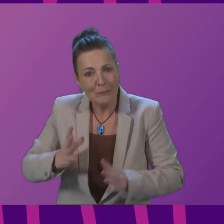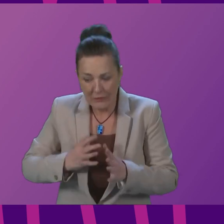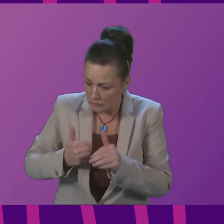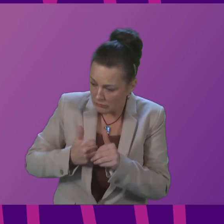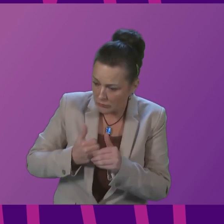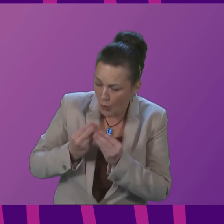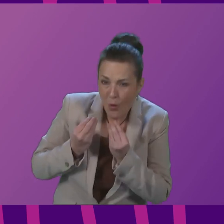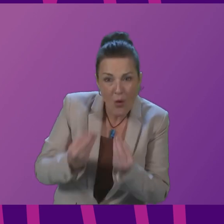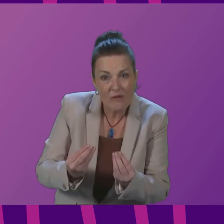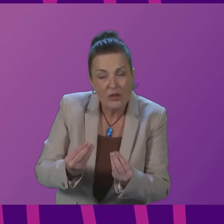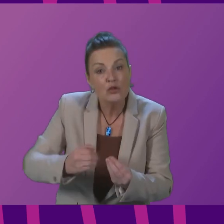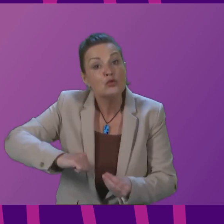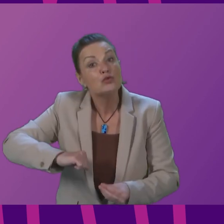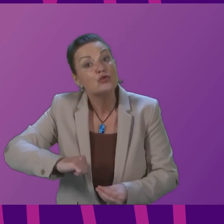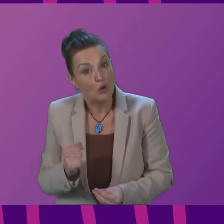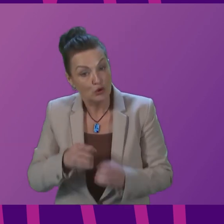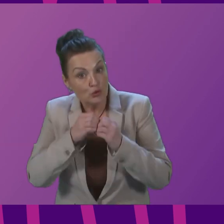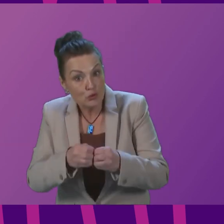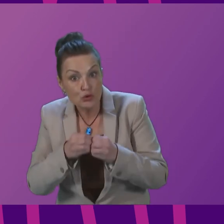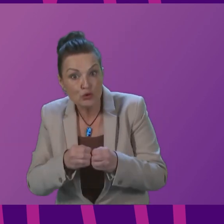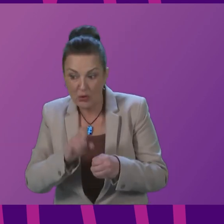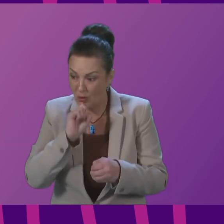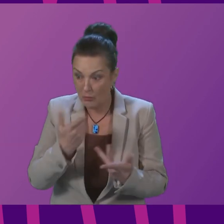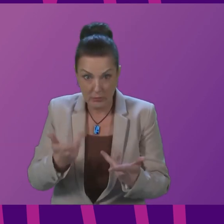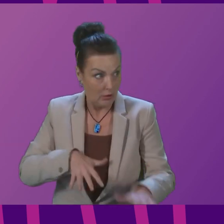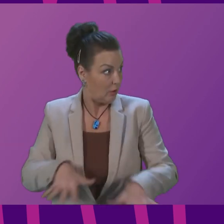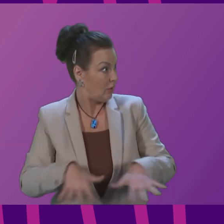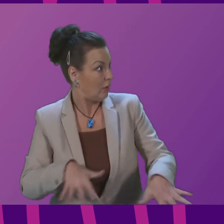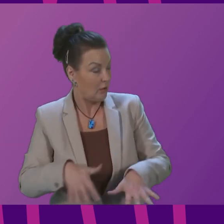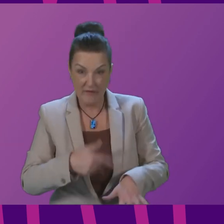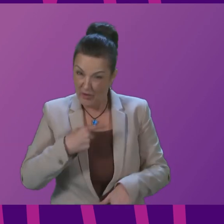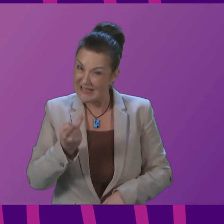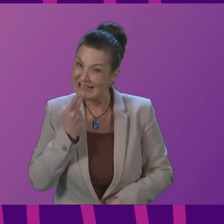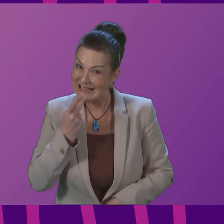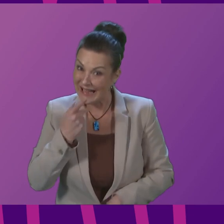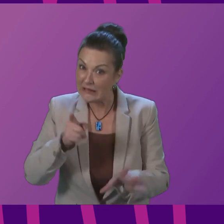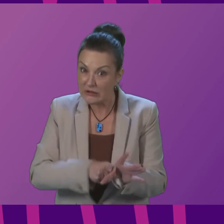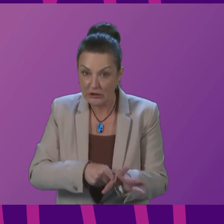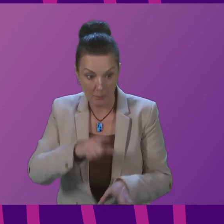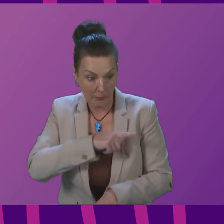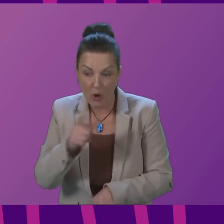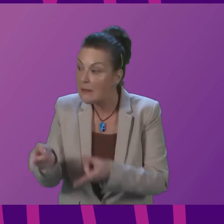for the second year in a row as a result of the failure of management and unions to settle their dispute?